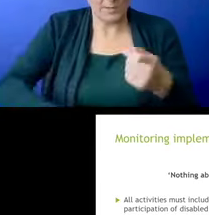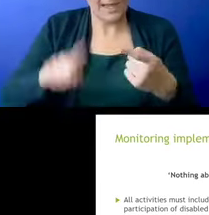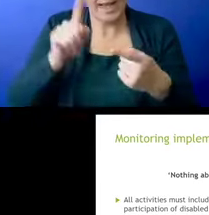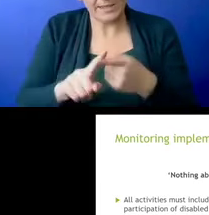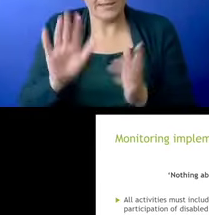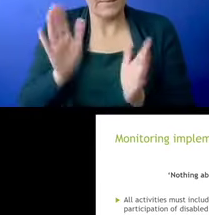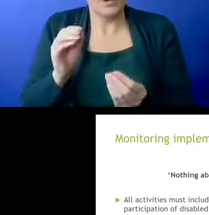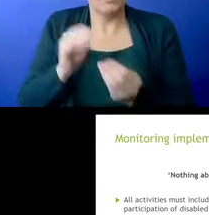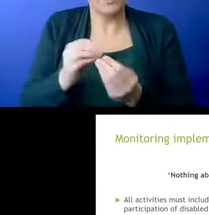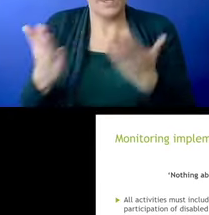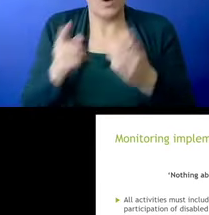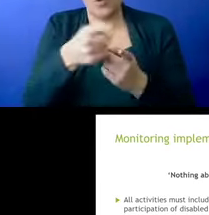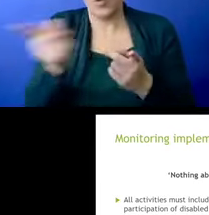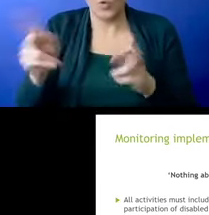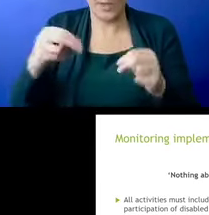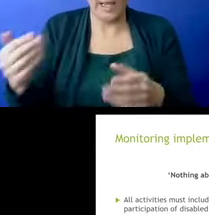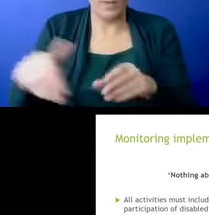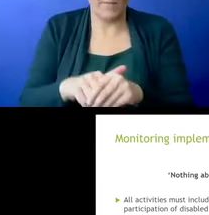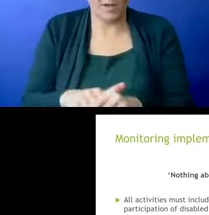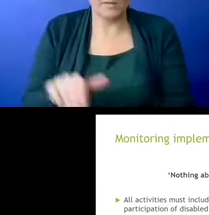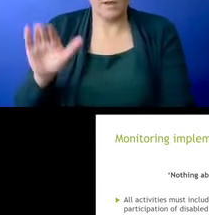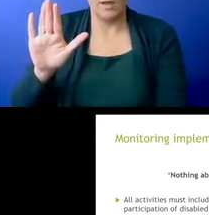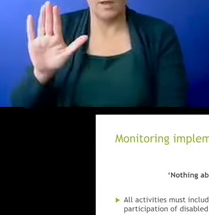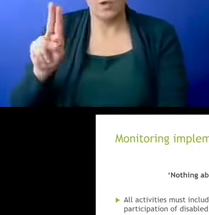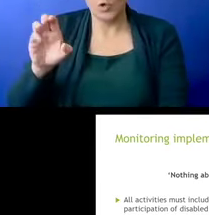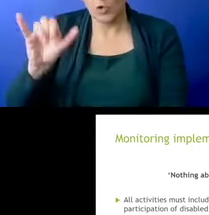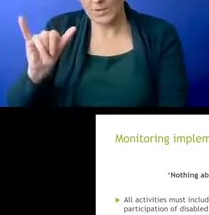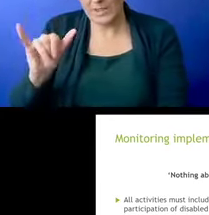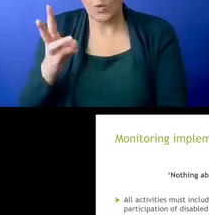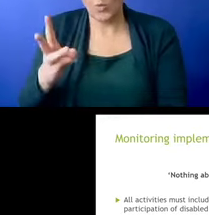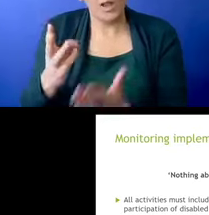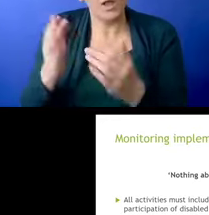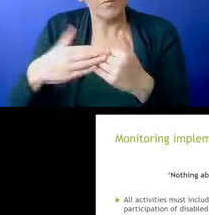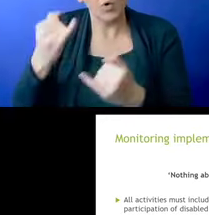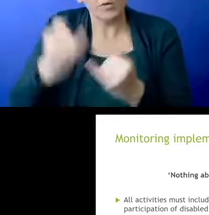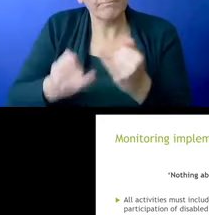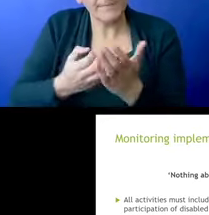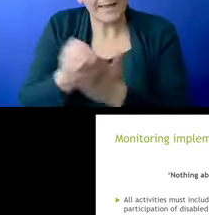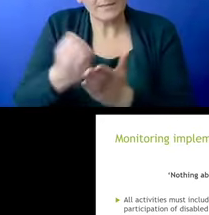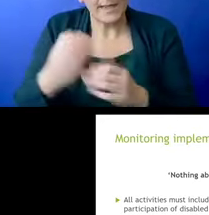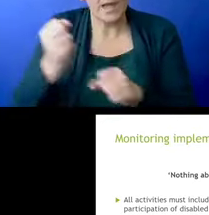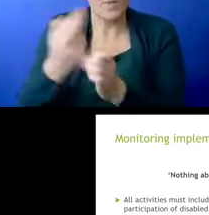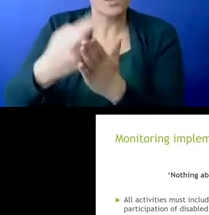Lucy will take us through in more detail the reporting process next. Thank you.